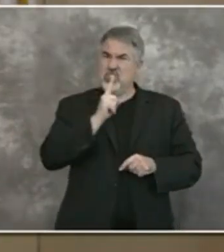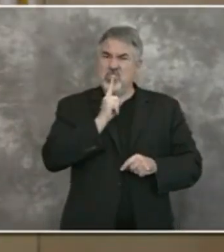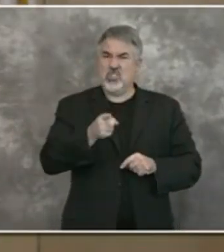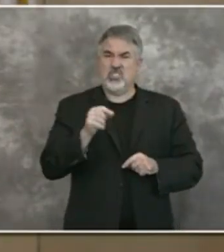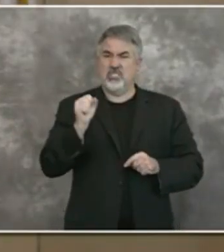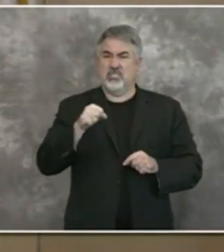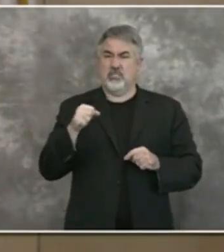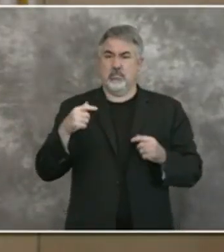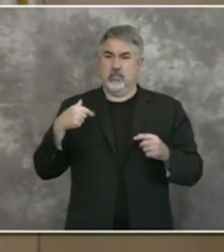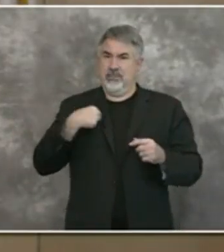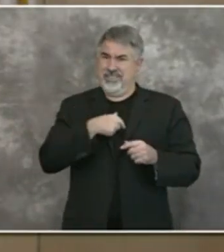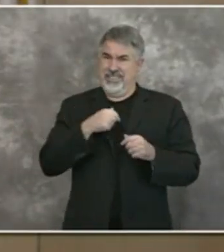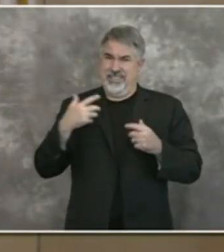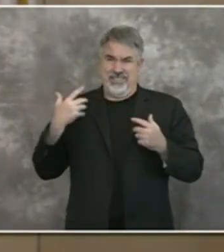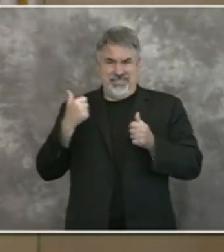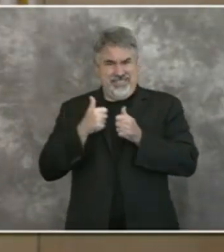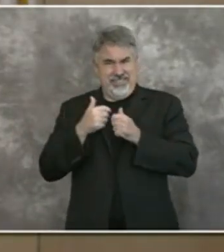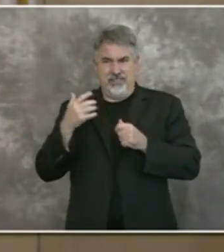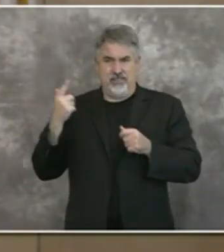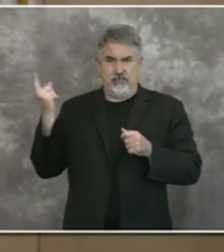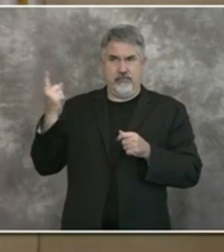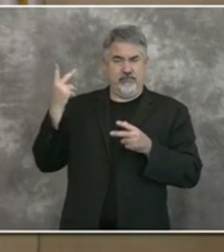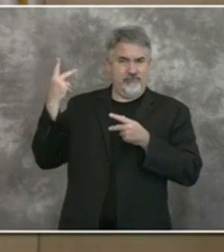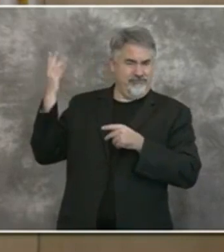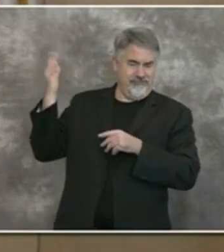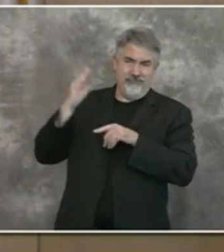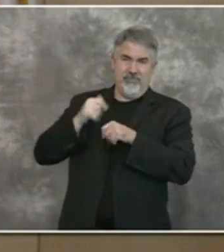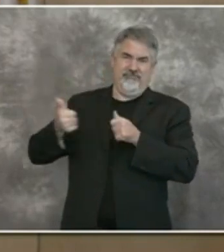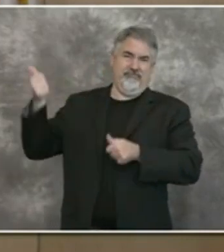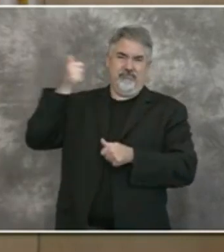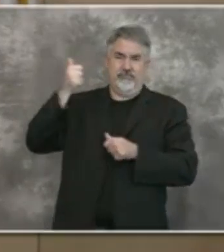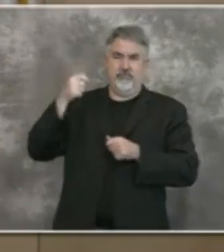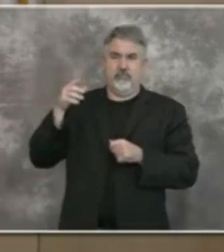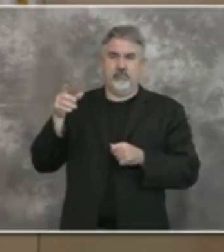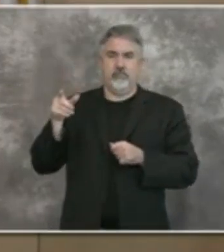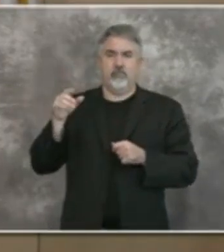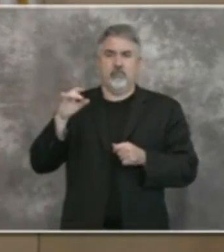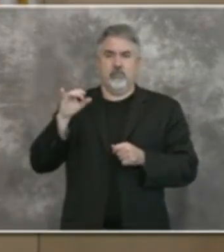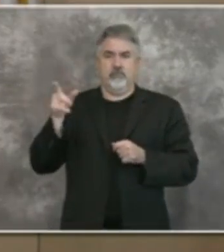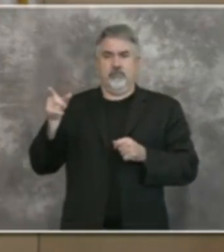MORE INDIVIDUALS, INCLUDING ELDERLY WOULD HAVE DIED FROM COVID-19 AND AS OUR STATE